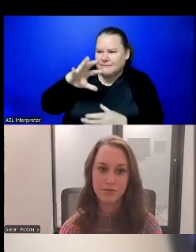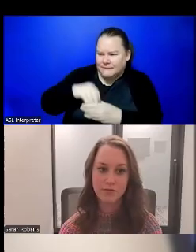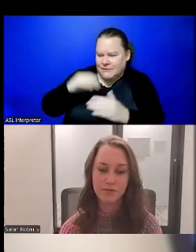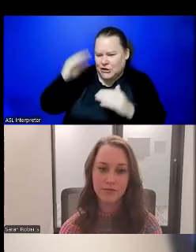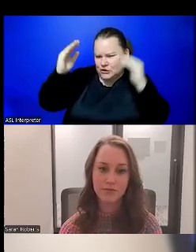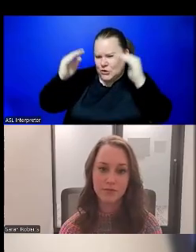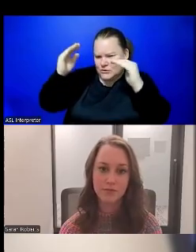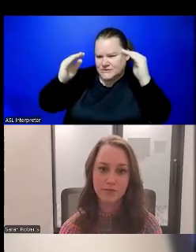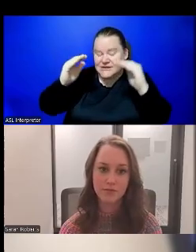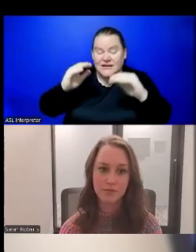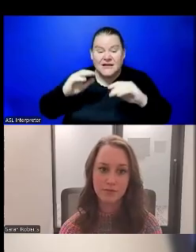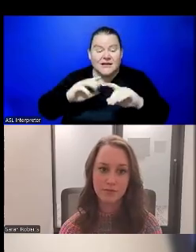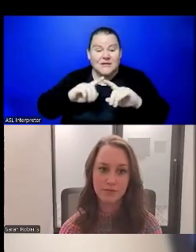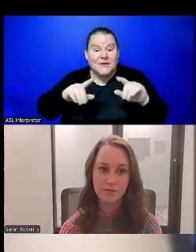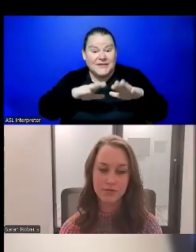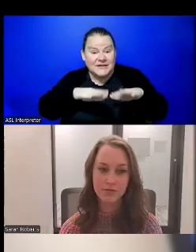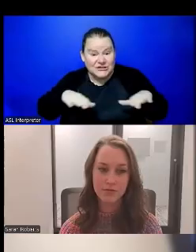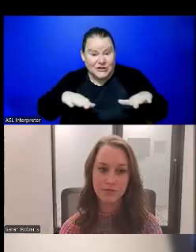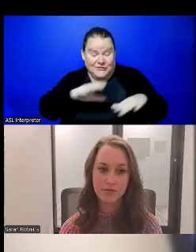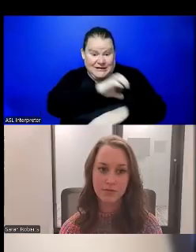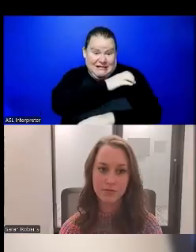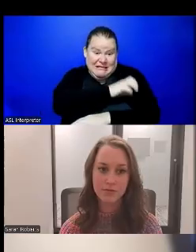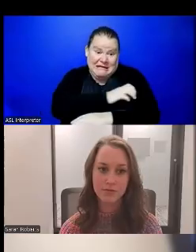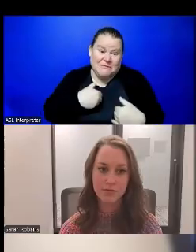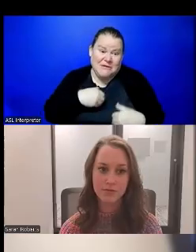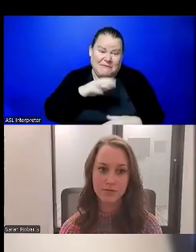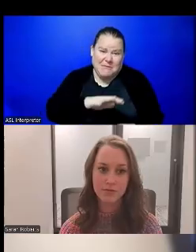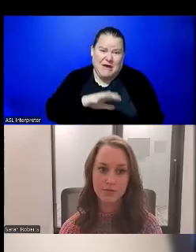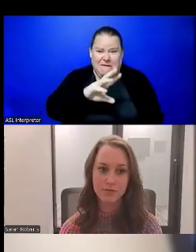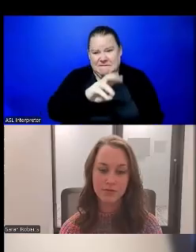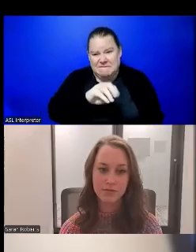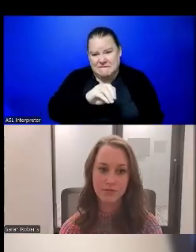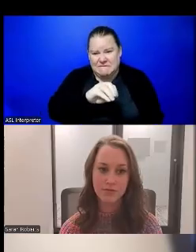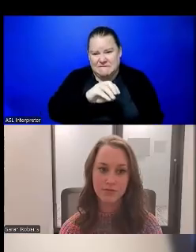I think we manage somewhere between 50 and 60, so that's not